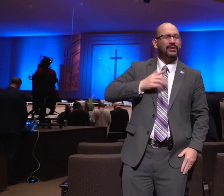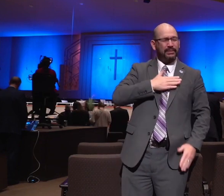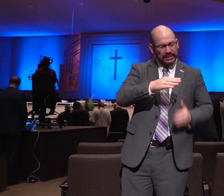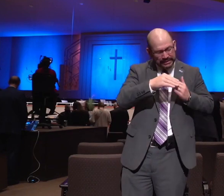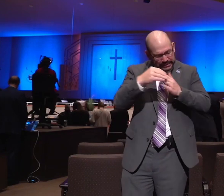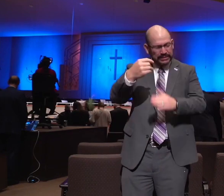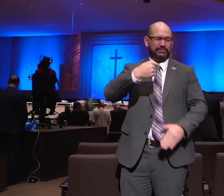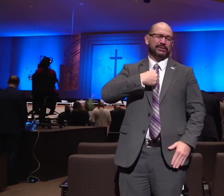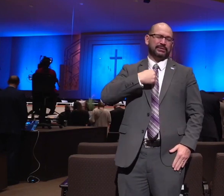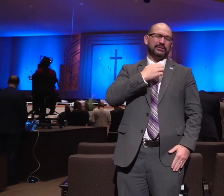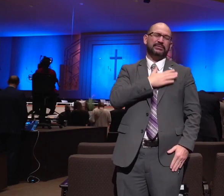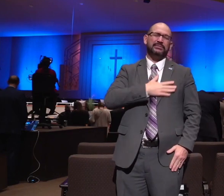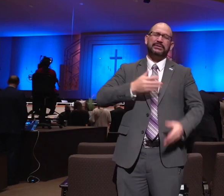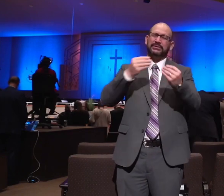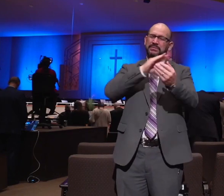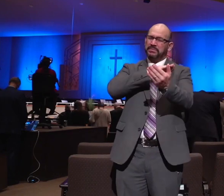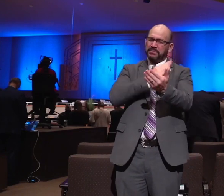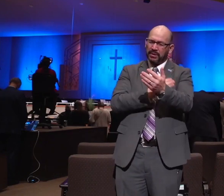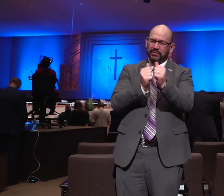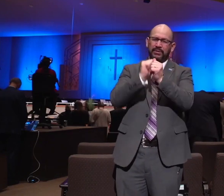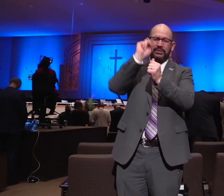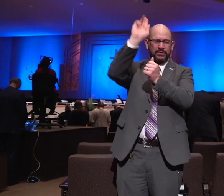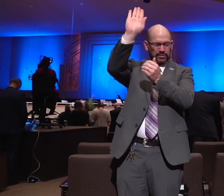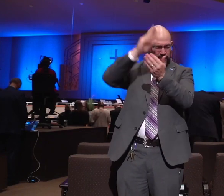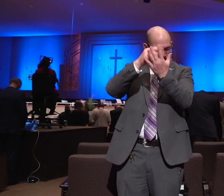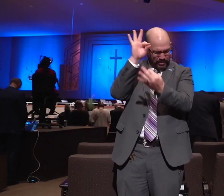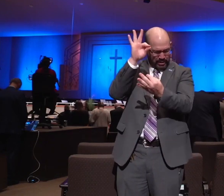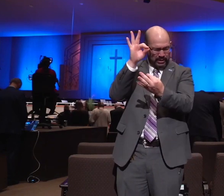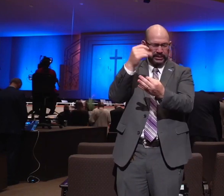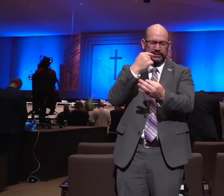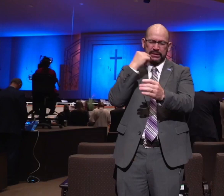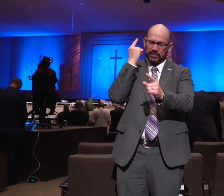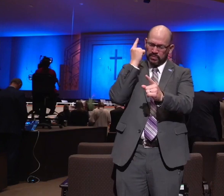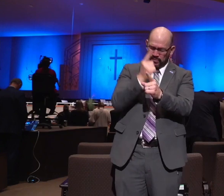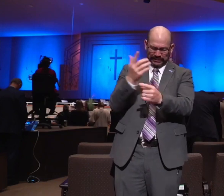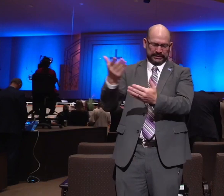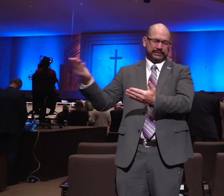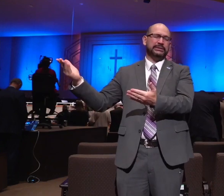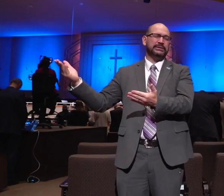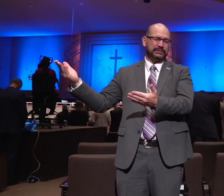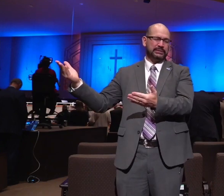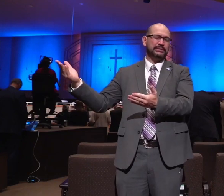and please empower me by your Spirit